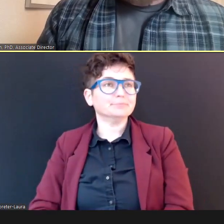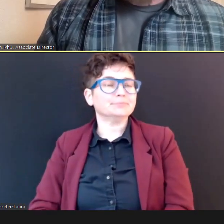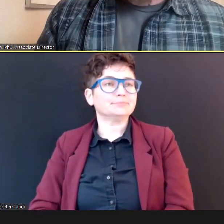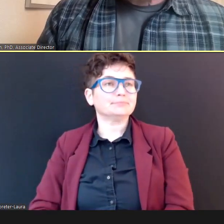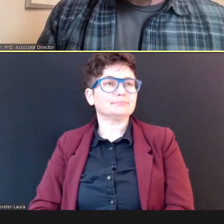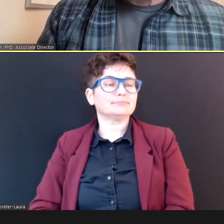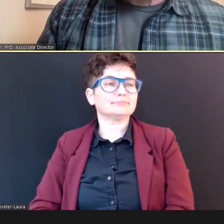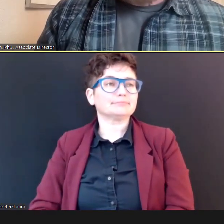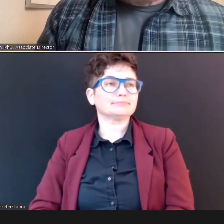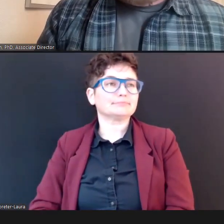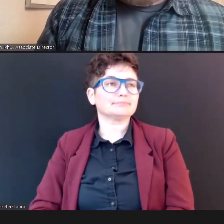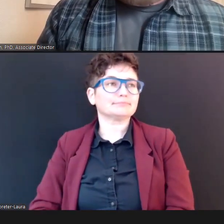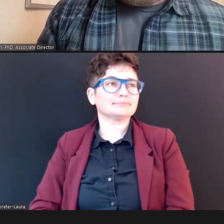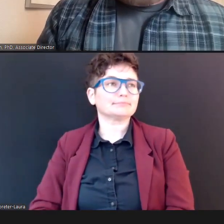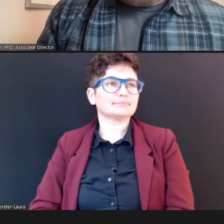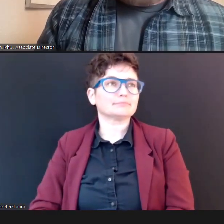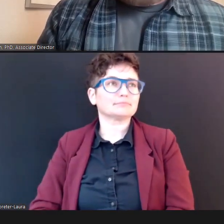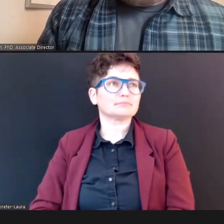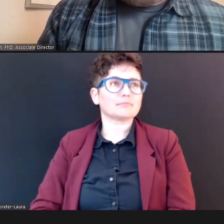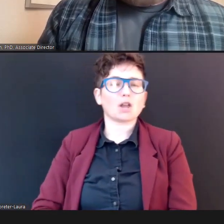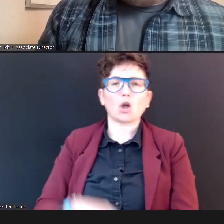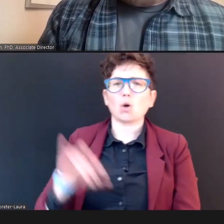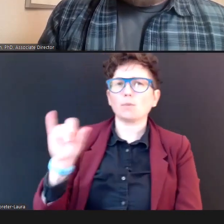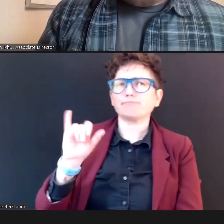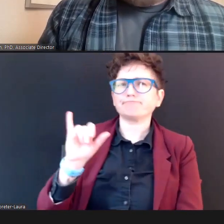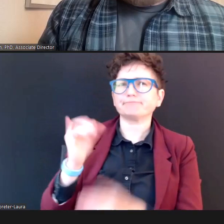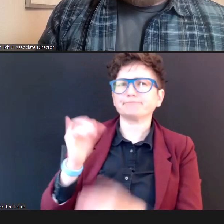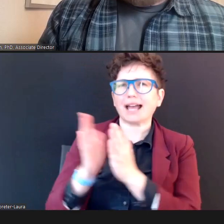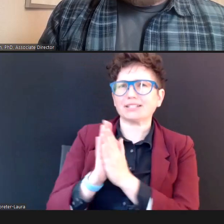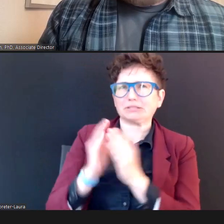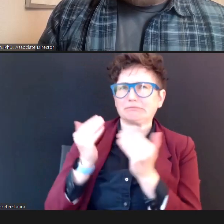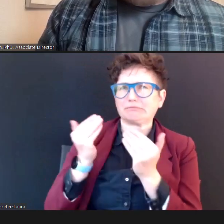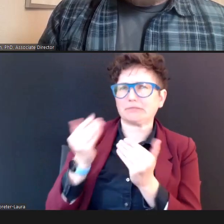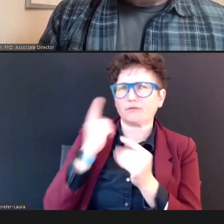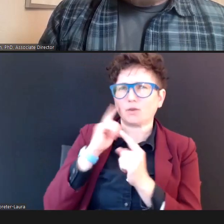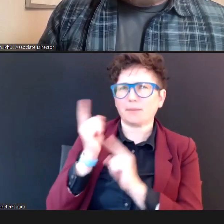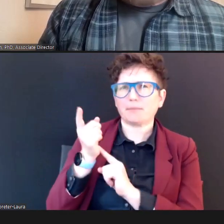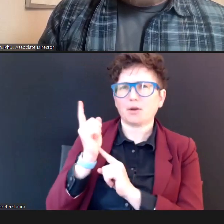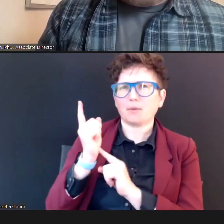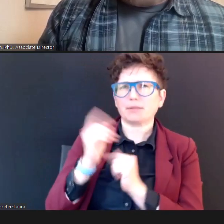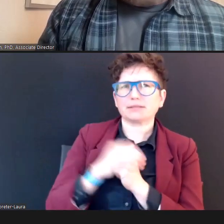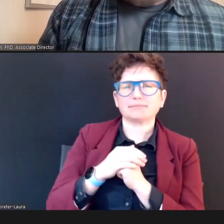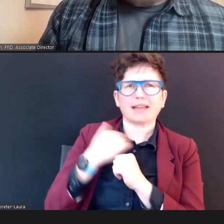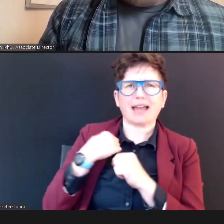grow William I'm gonna have to ask you to take this one for a moment I'm having